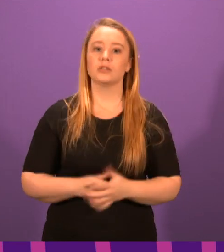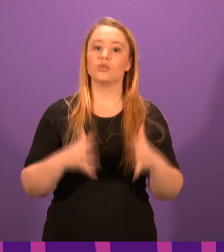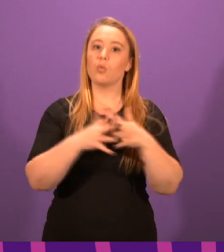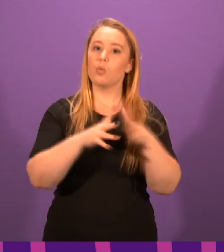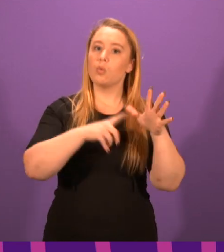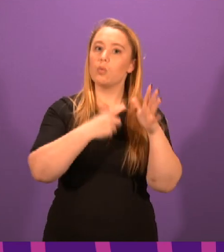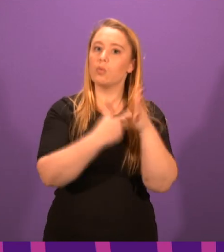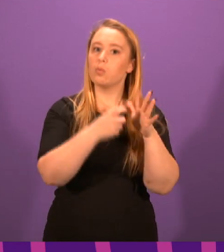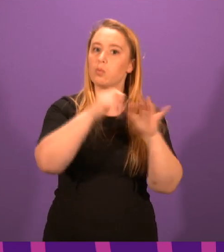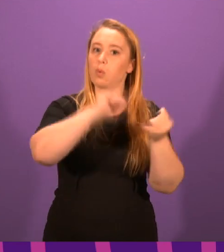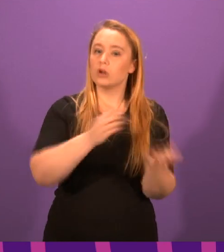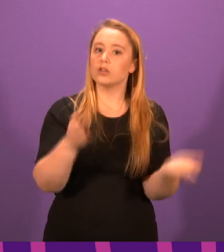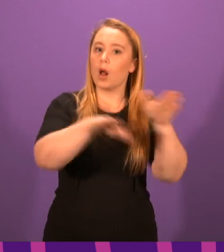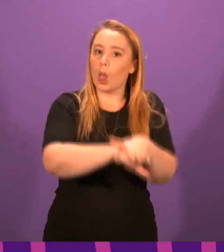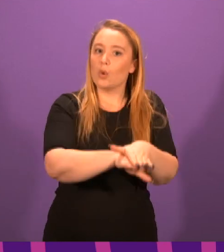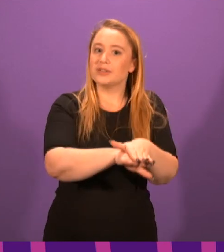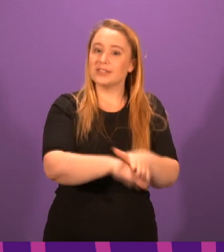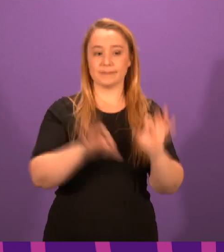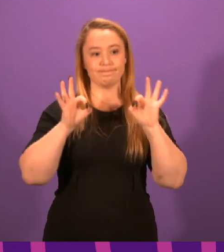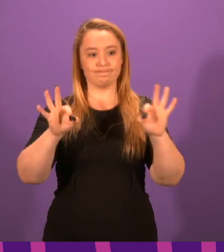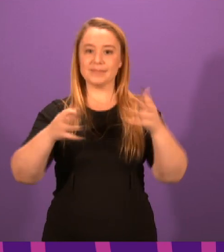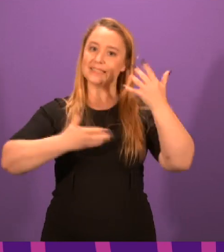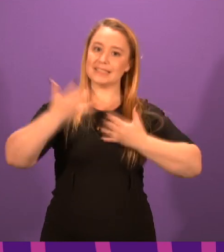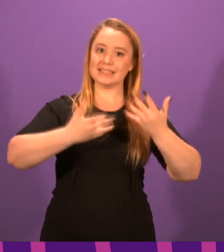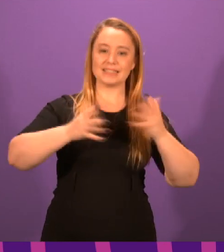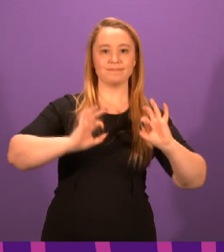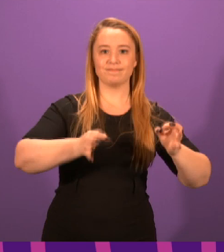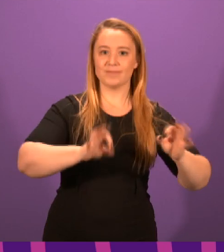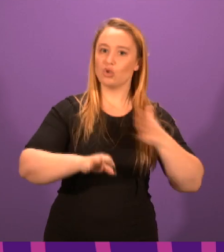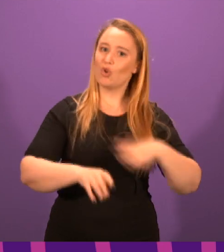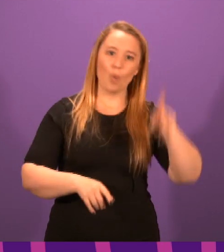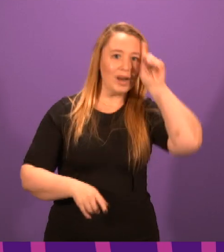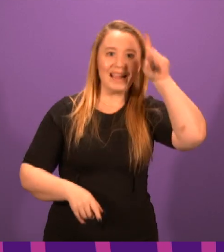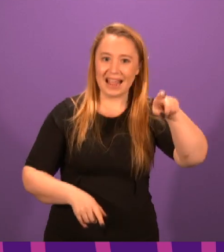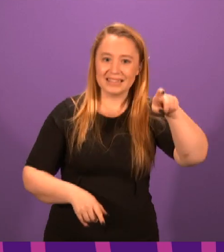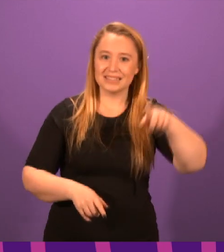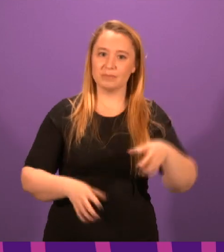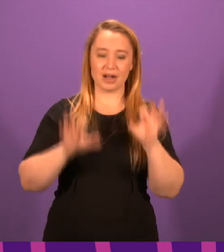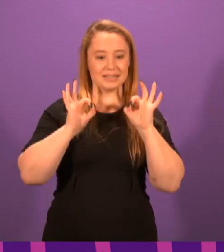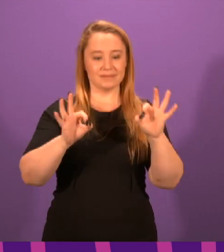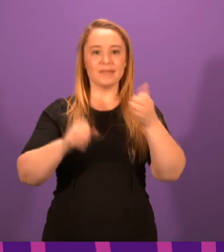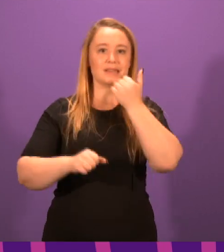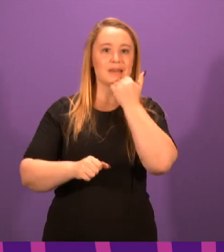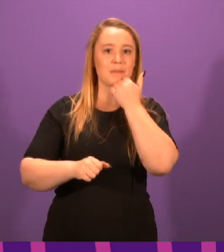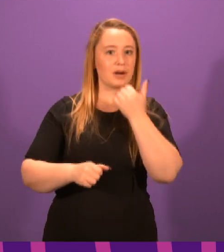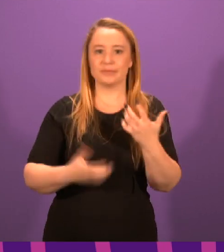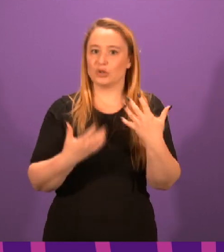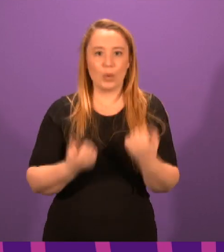I do not have an accurate number for closed wards and I would not want to estimate it, but I am happy to ensure that Miss Lennon gets that number